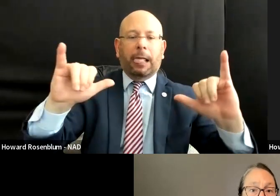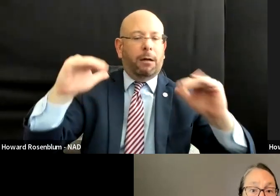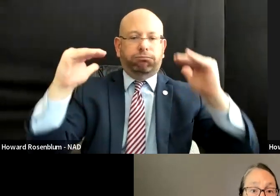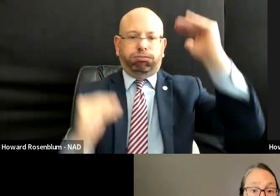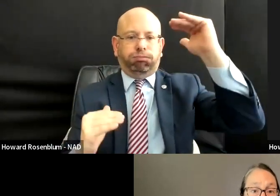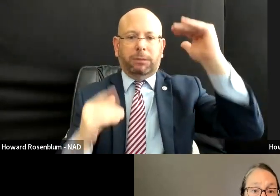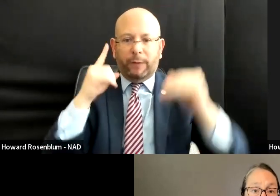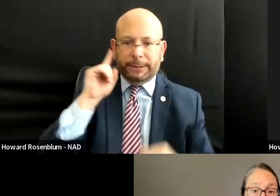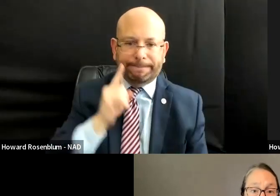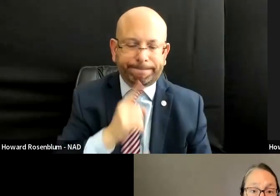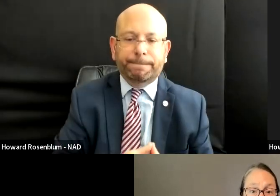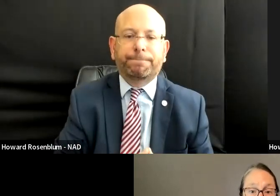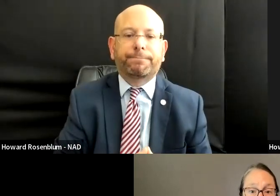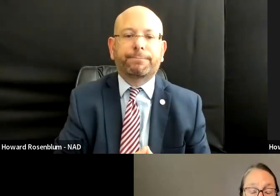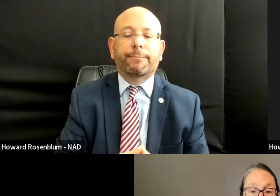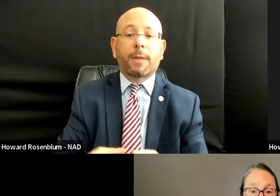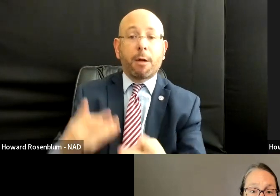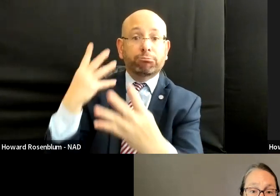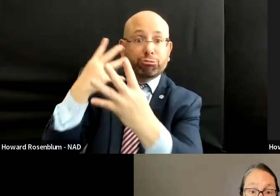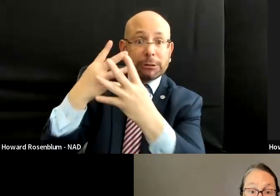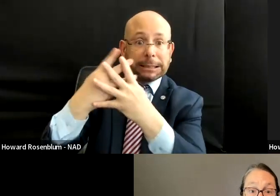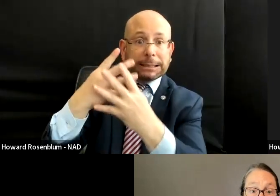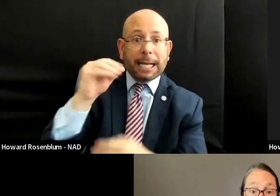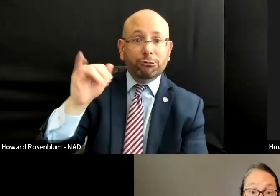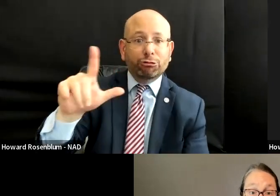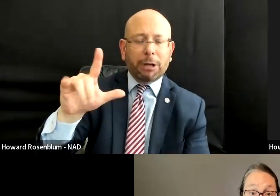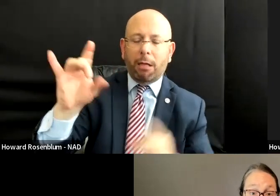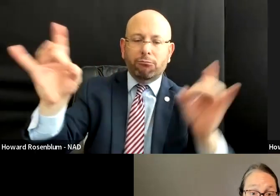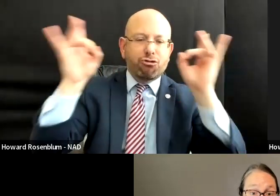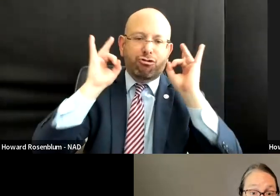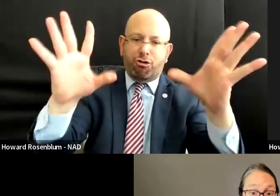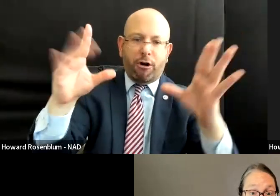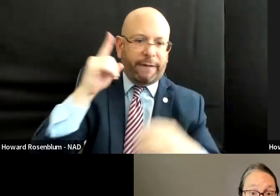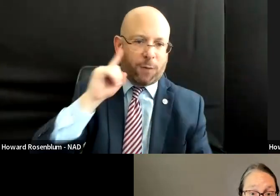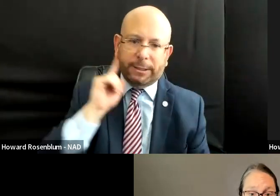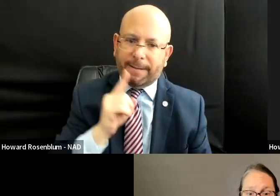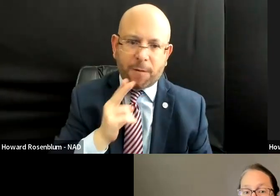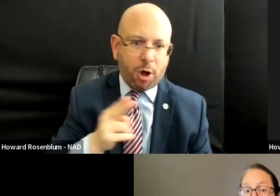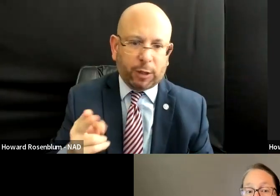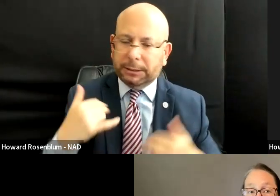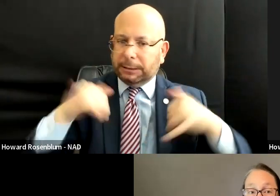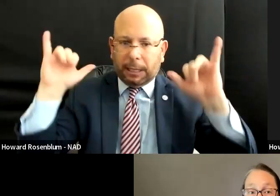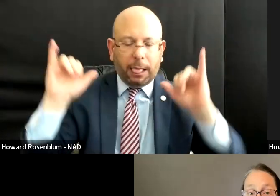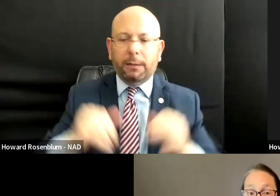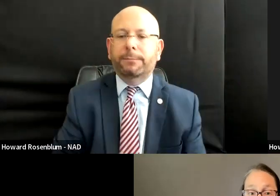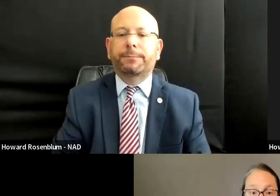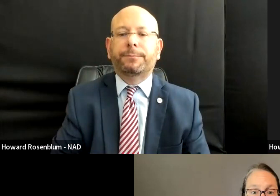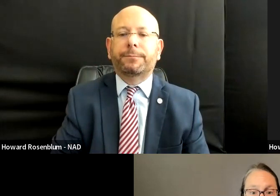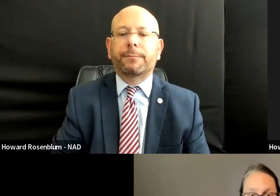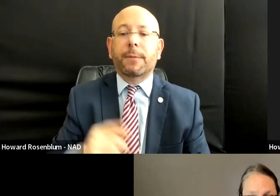not just that of a Deaf person but as well as their other identities. We also must